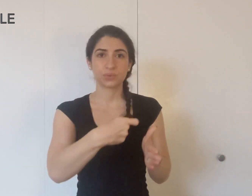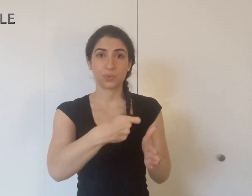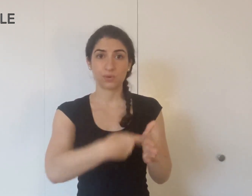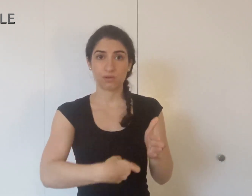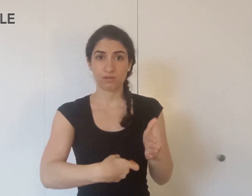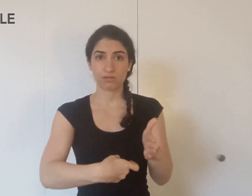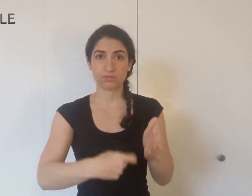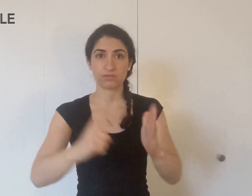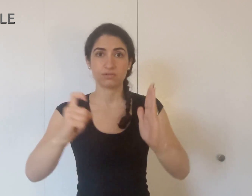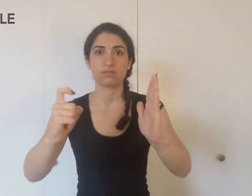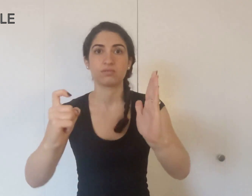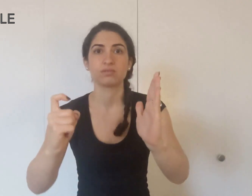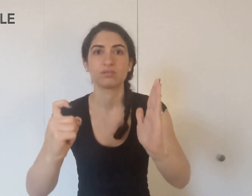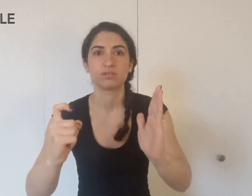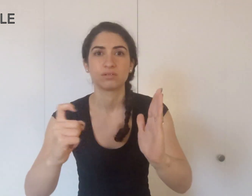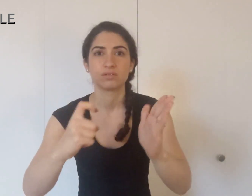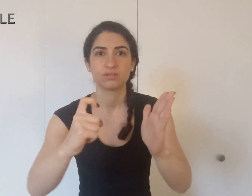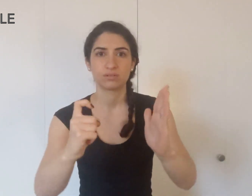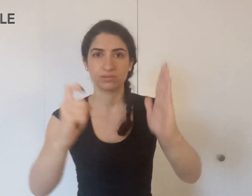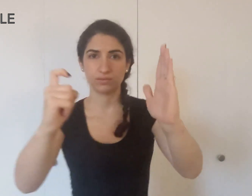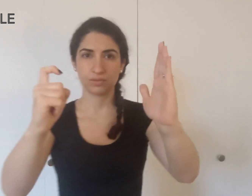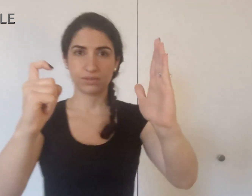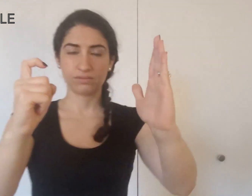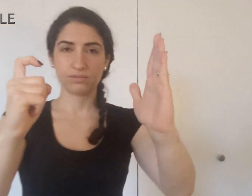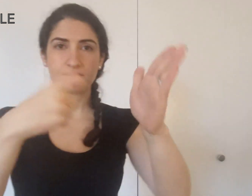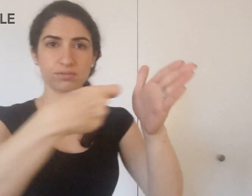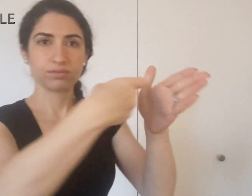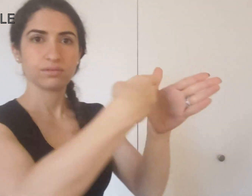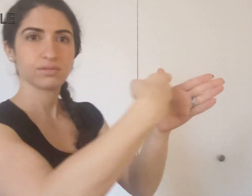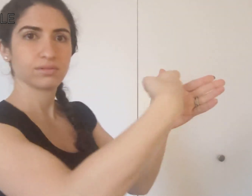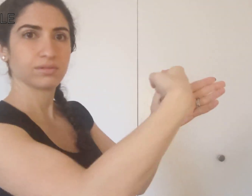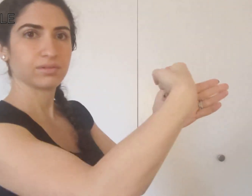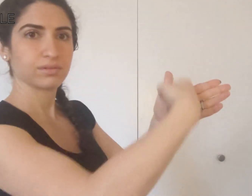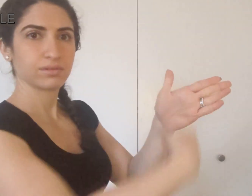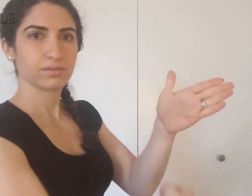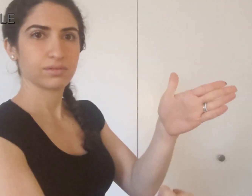So again: PRICE or COST is the "X" hand shape and the flat palm.